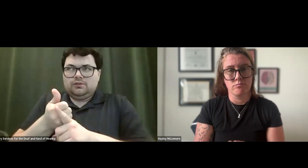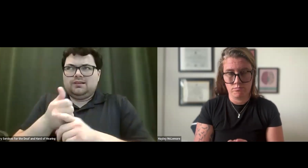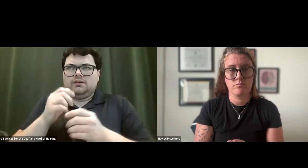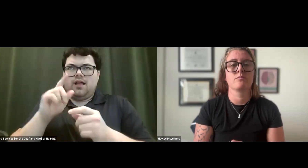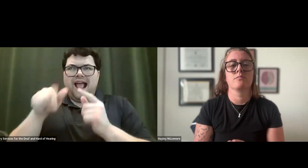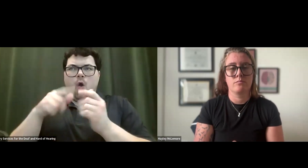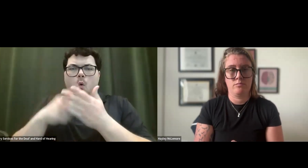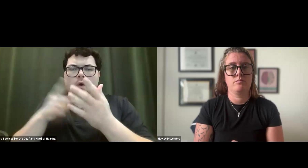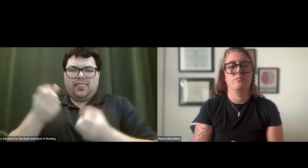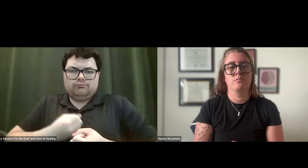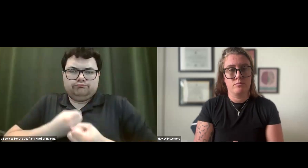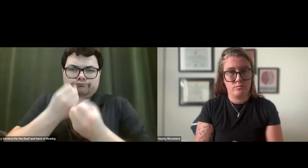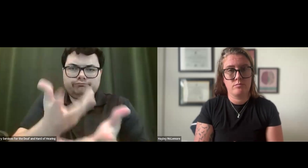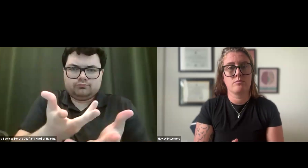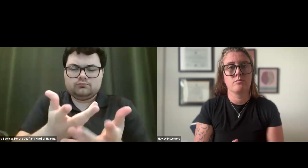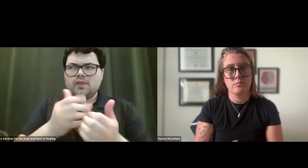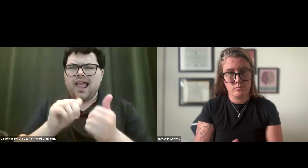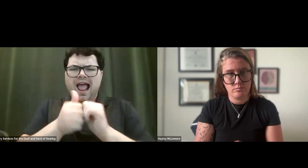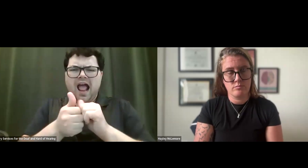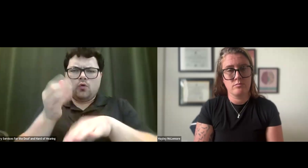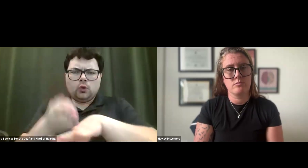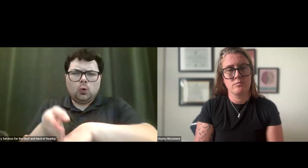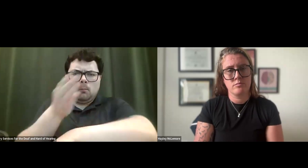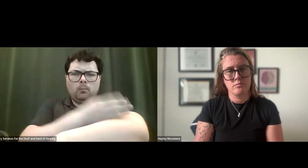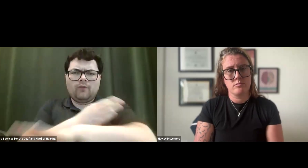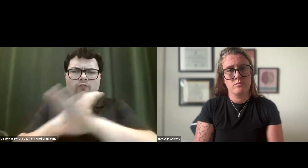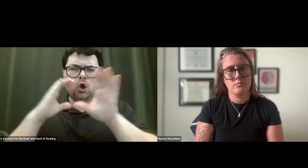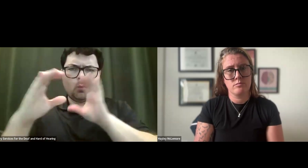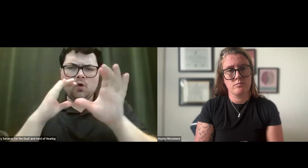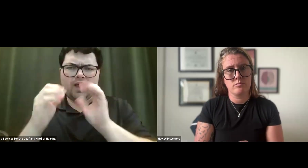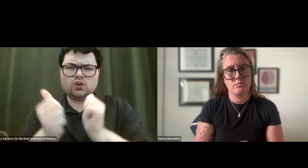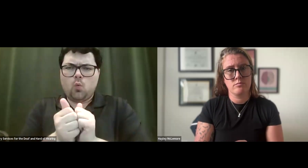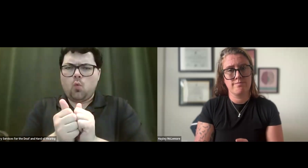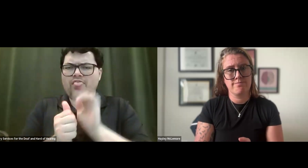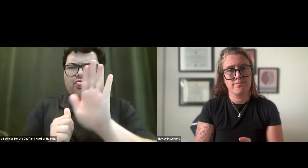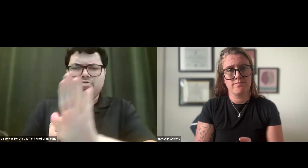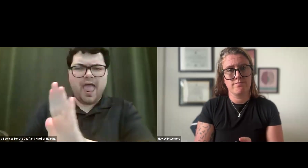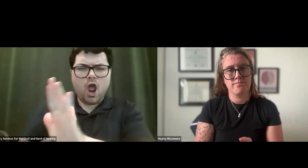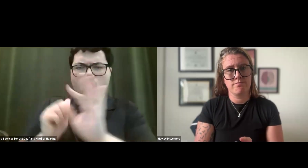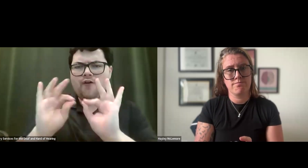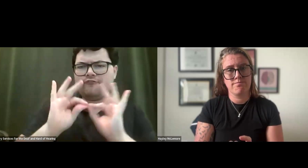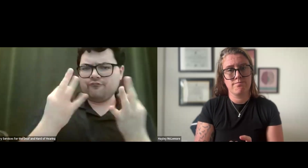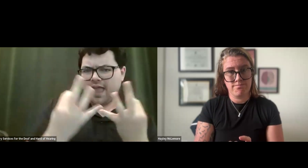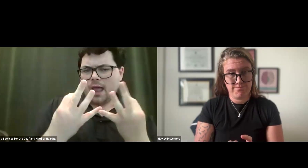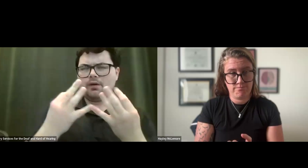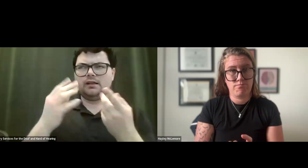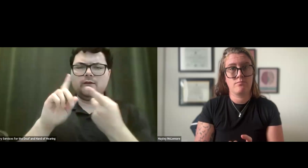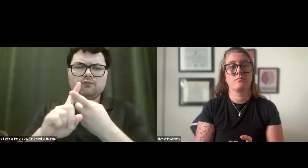who is experiencing depression themselves, it talks about how they might express themselves and how they can improve their communication